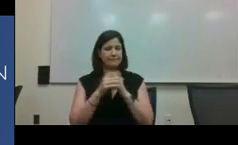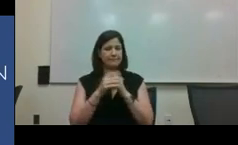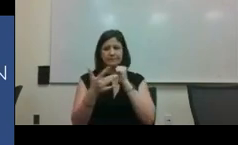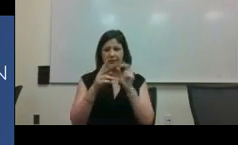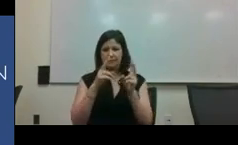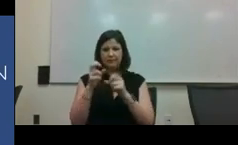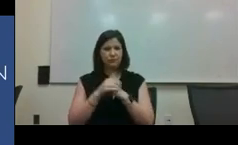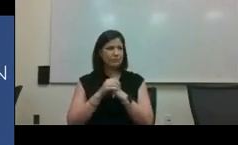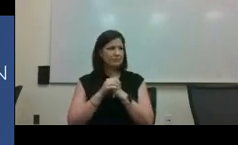it would be...